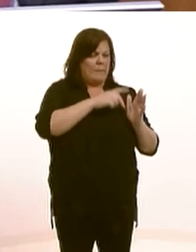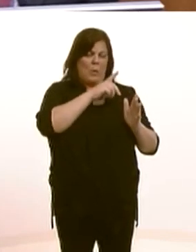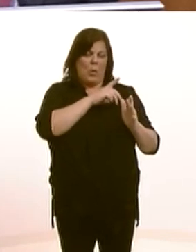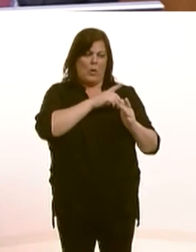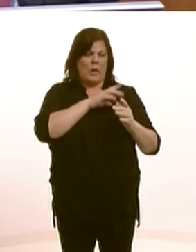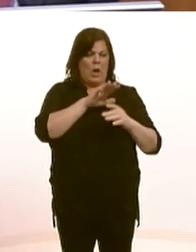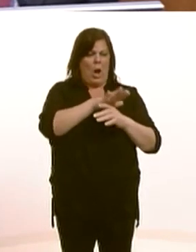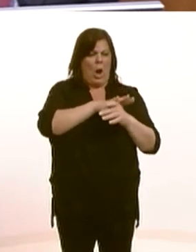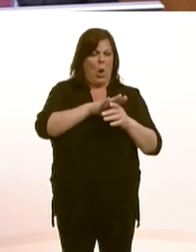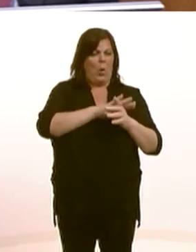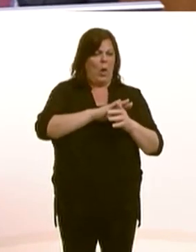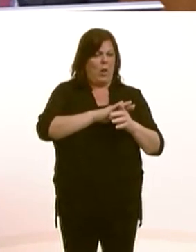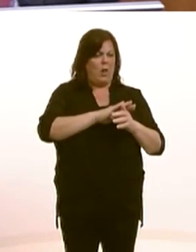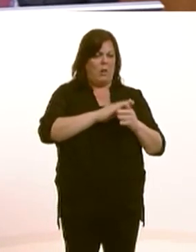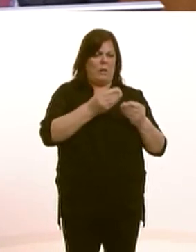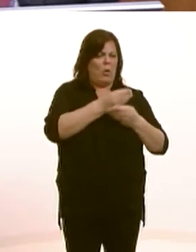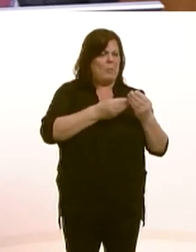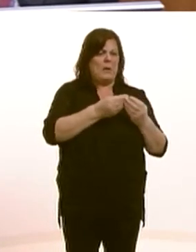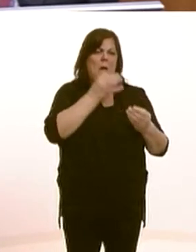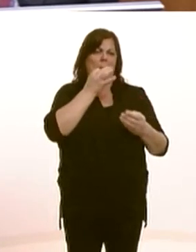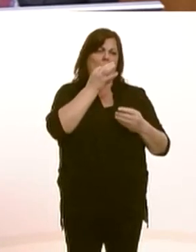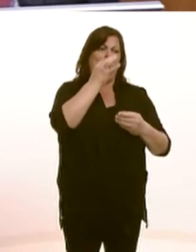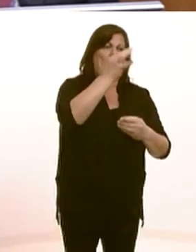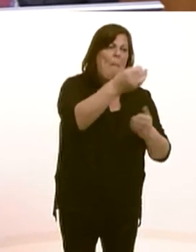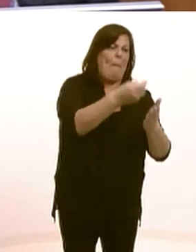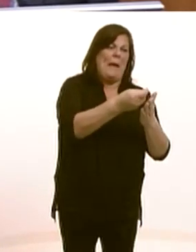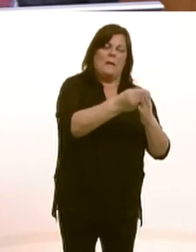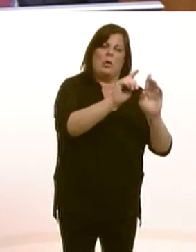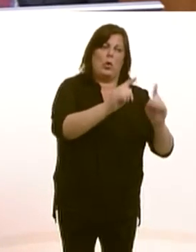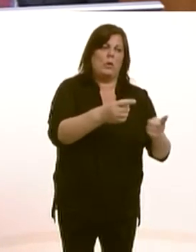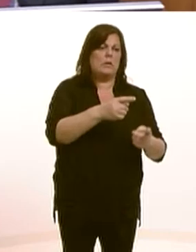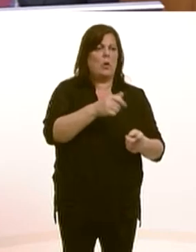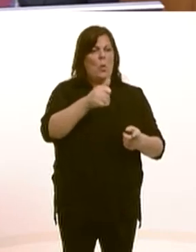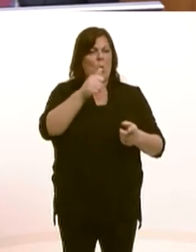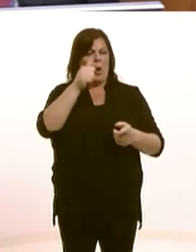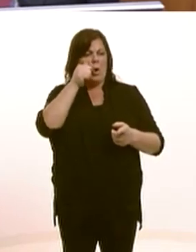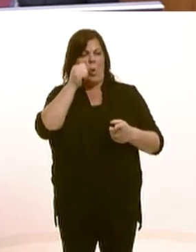We saw it in the health service where there was a combination of trying to get in big